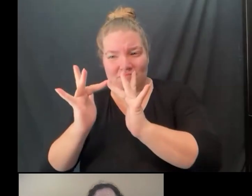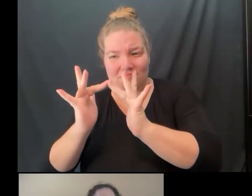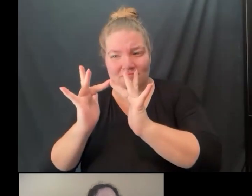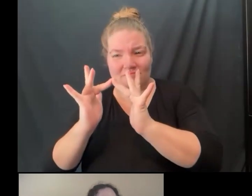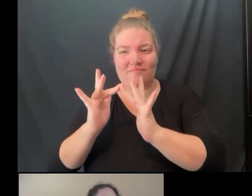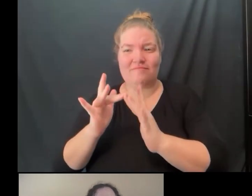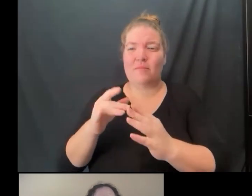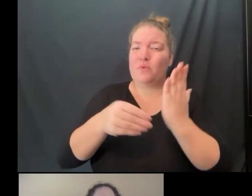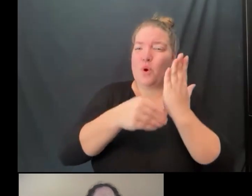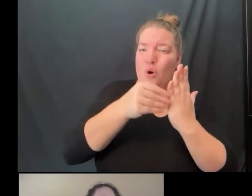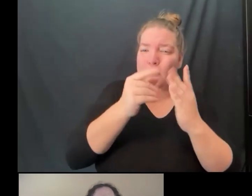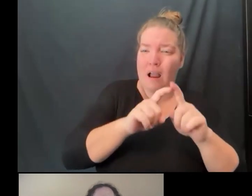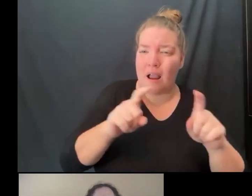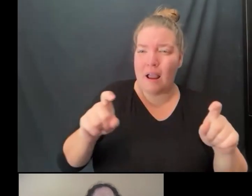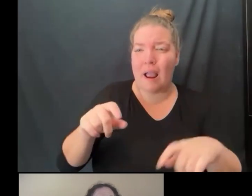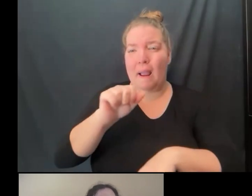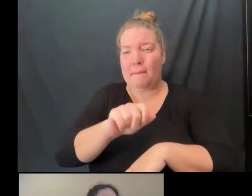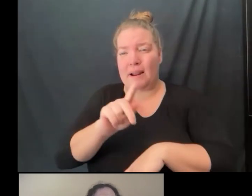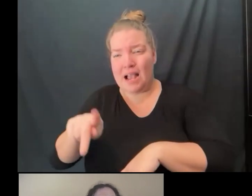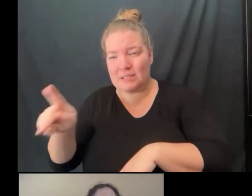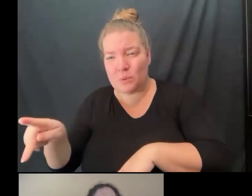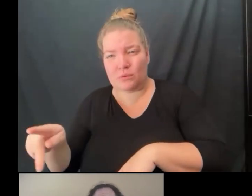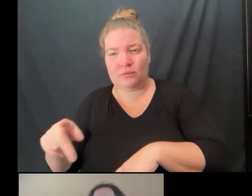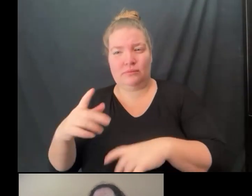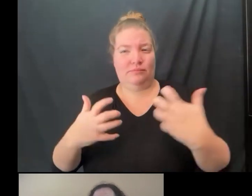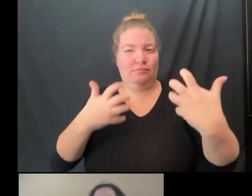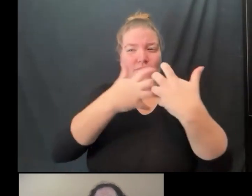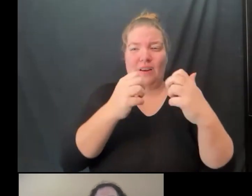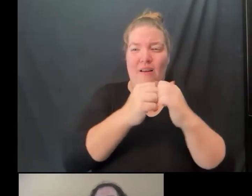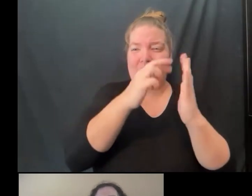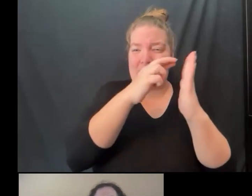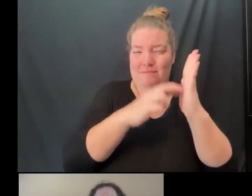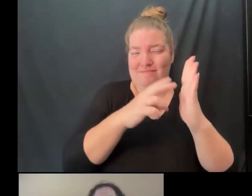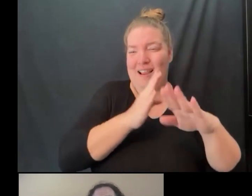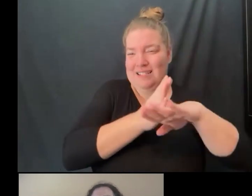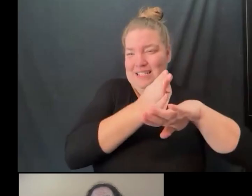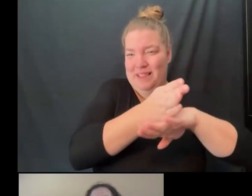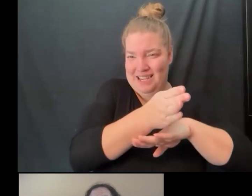And I can tell you-- and this was even true for me as a young graphic designer who was